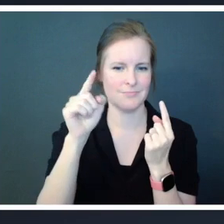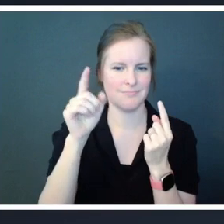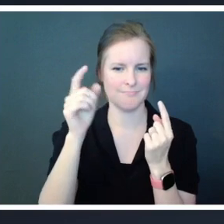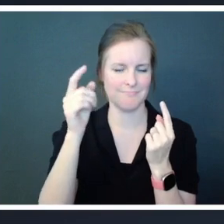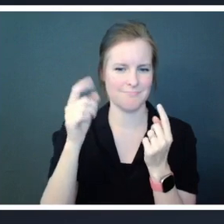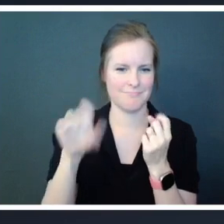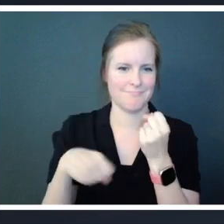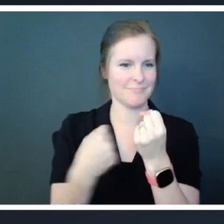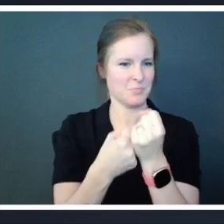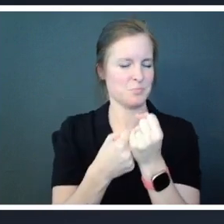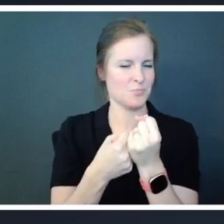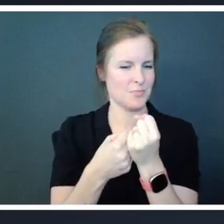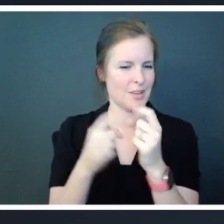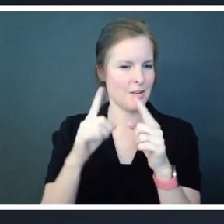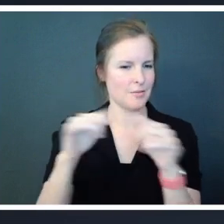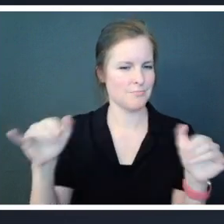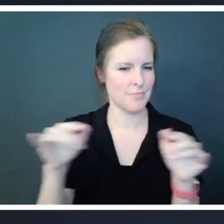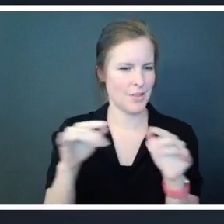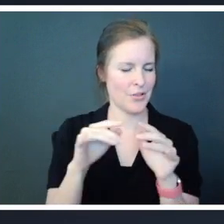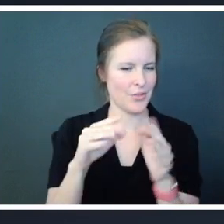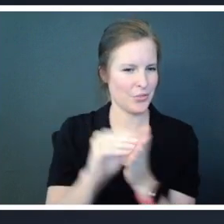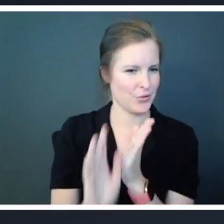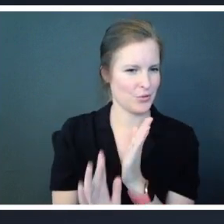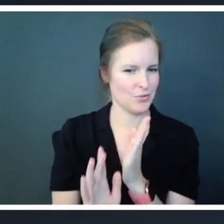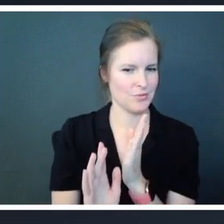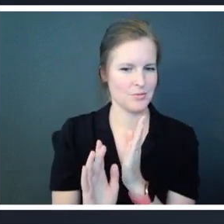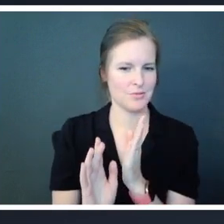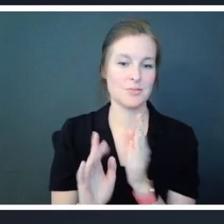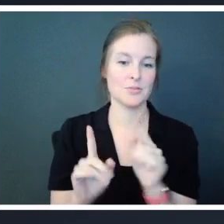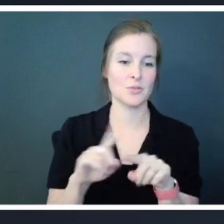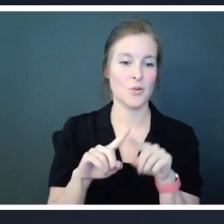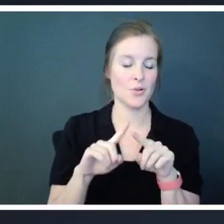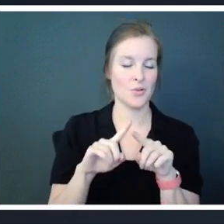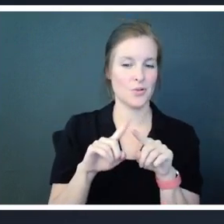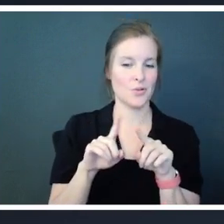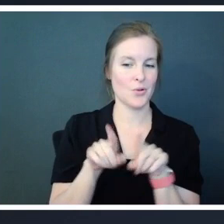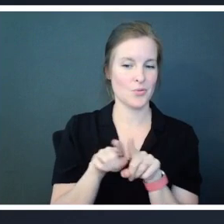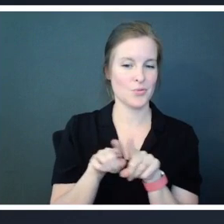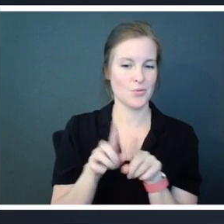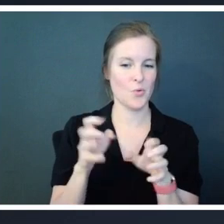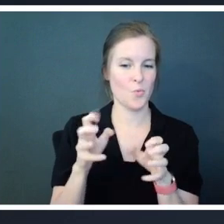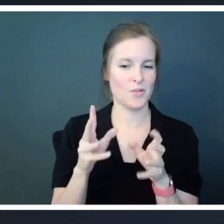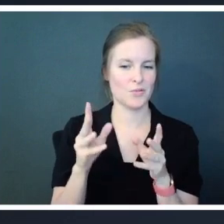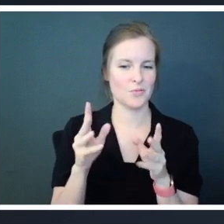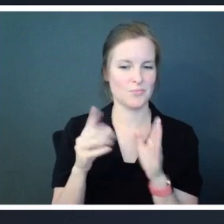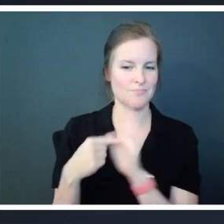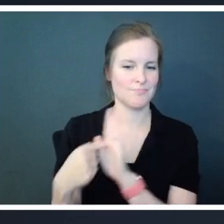also hope to demonstrate how museums can offer meaningful resources to support cross-content